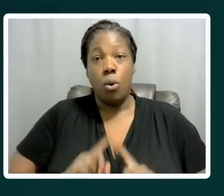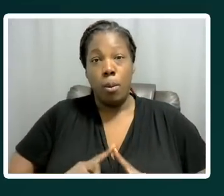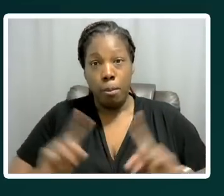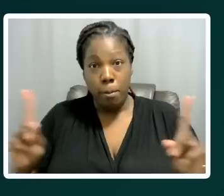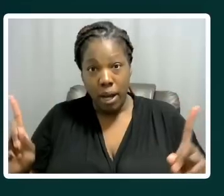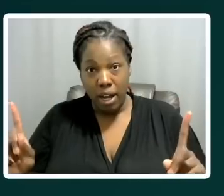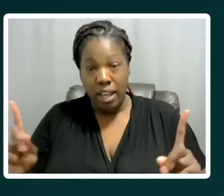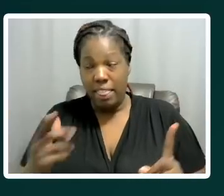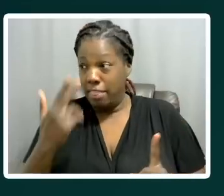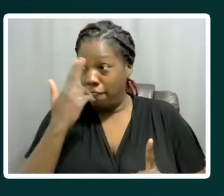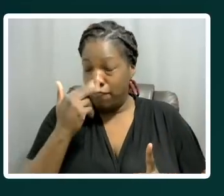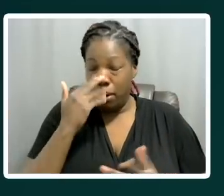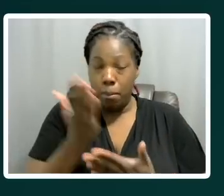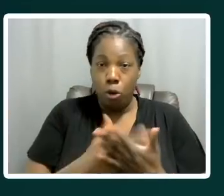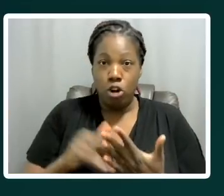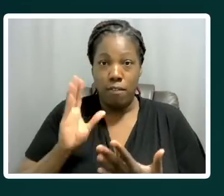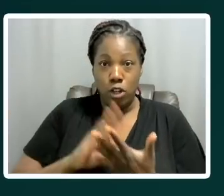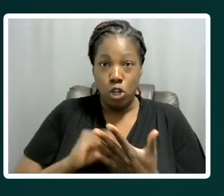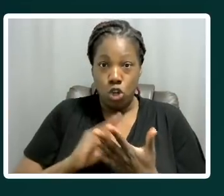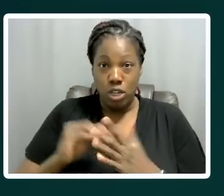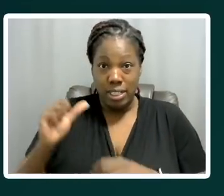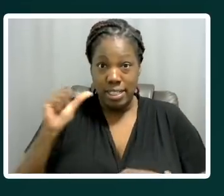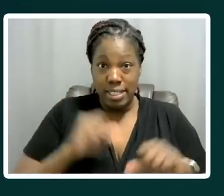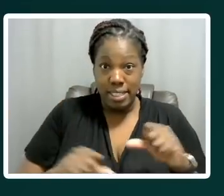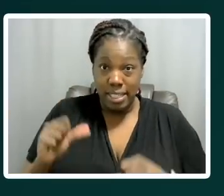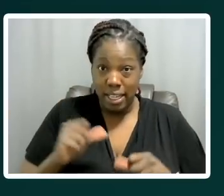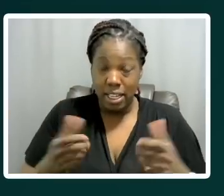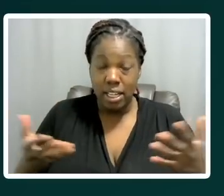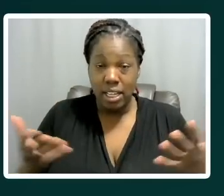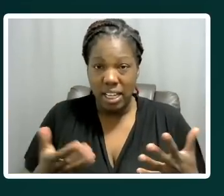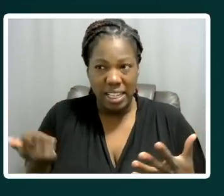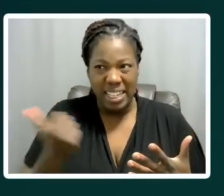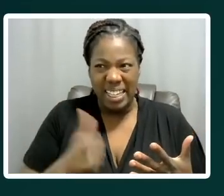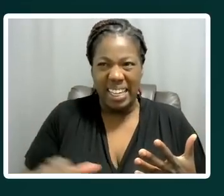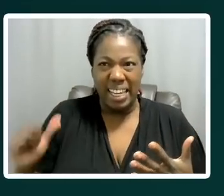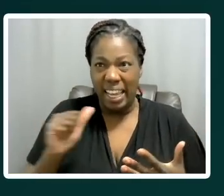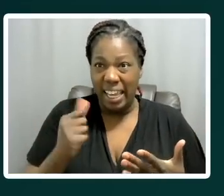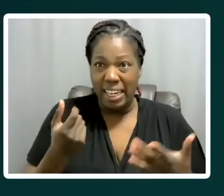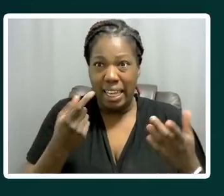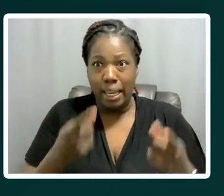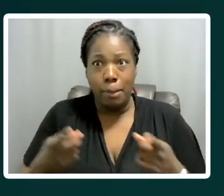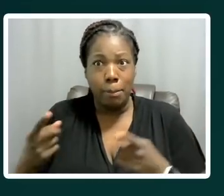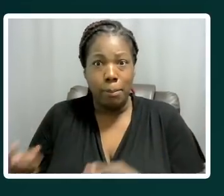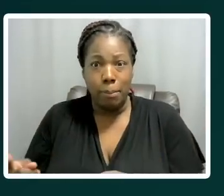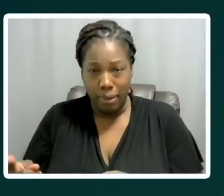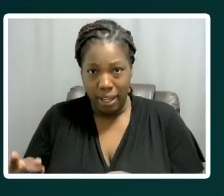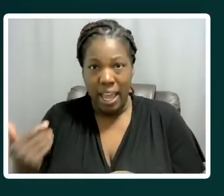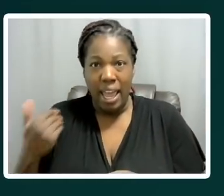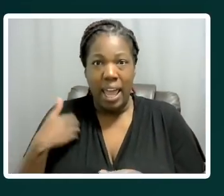and specifically science is that any single phenomenon has so many other topics and related